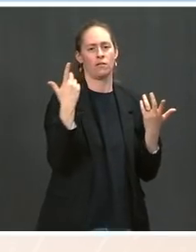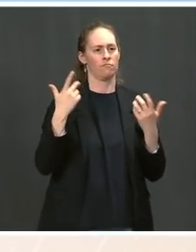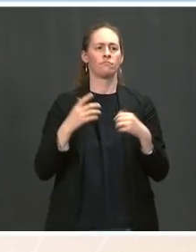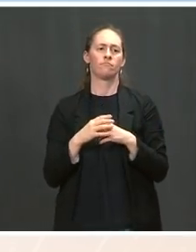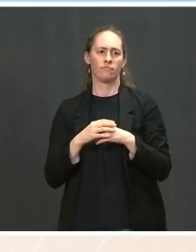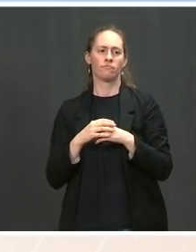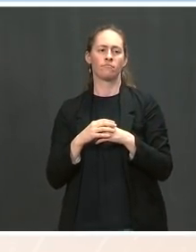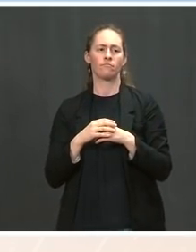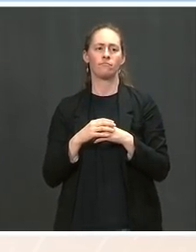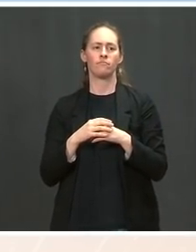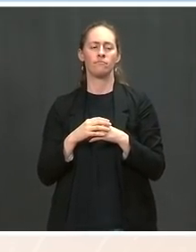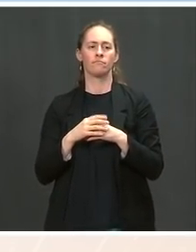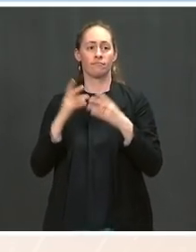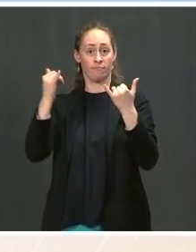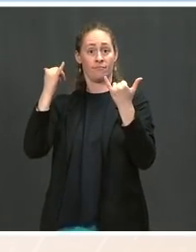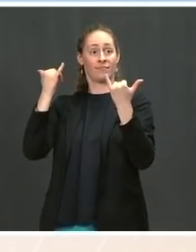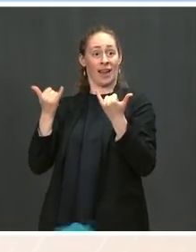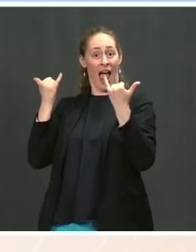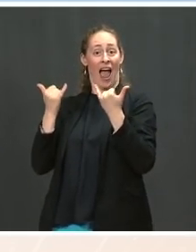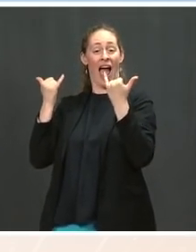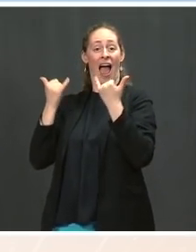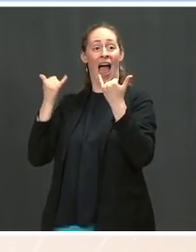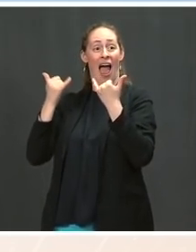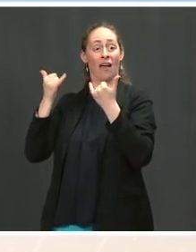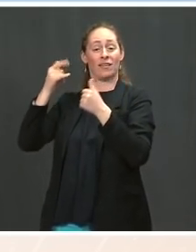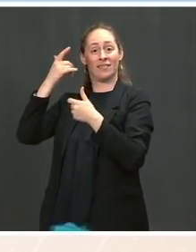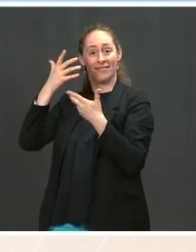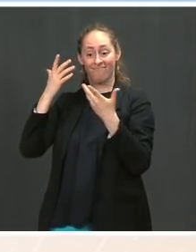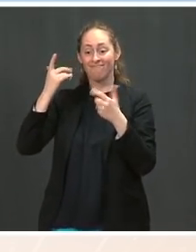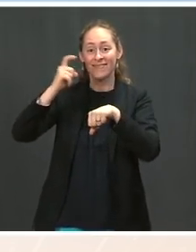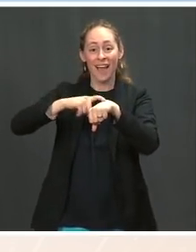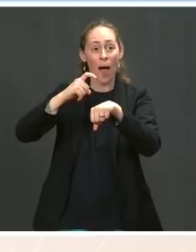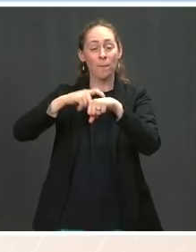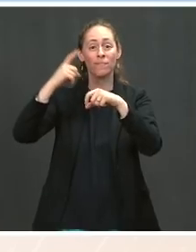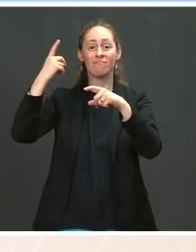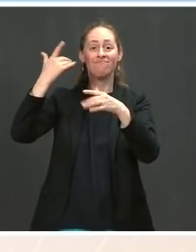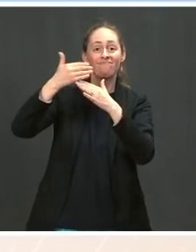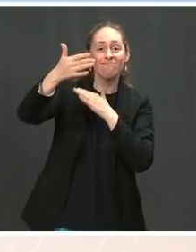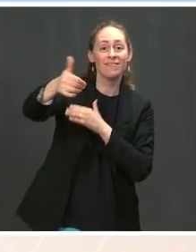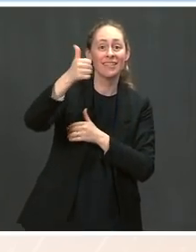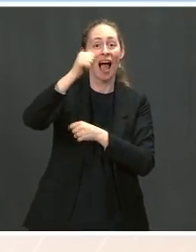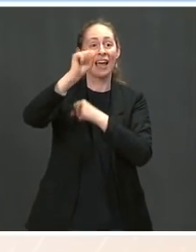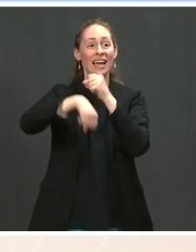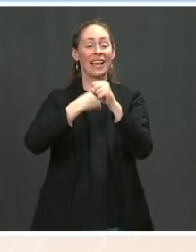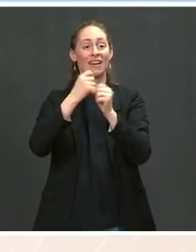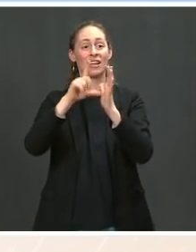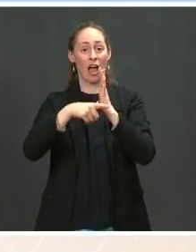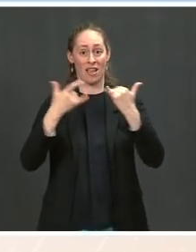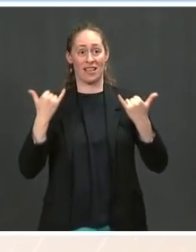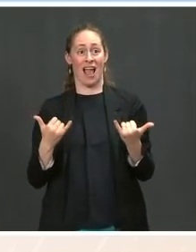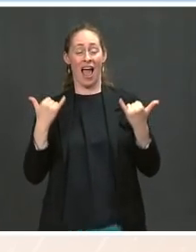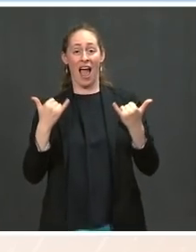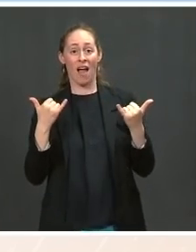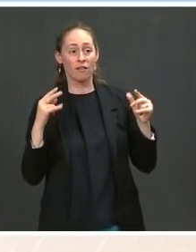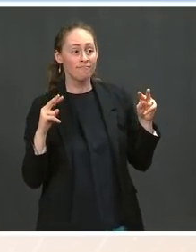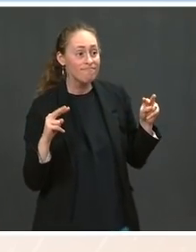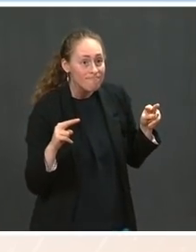Now he is President. Now we are 10 years later. Now we are looking at the circumstances on the ground. We are looking at what's in our national interest.